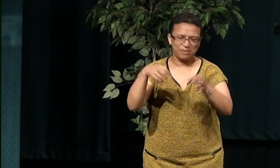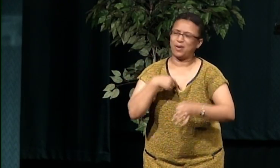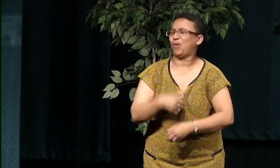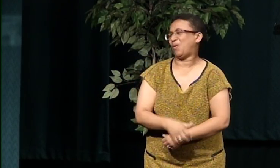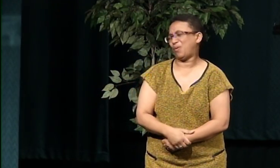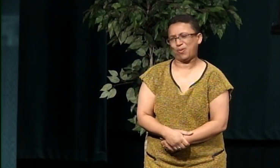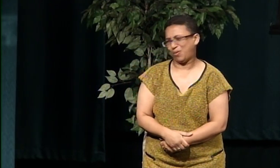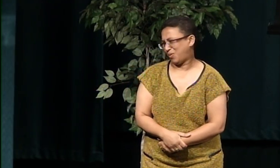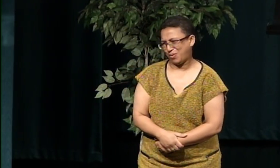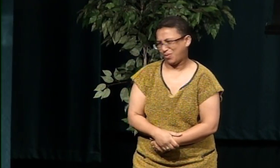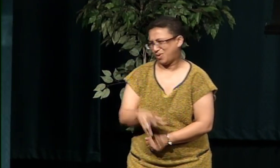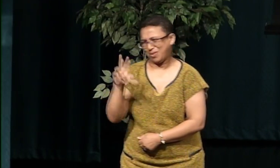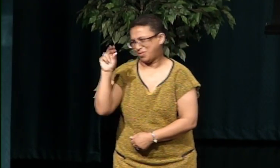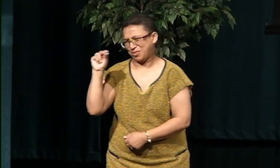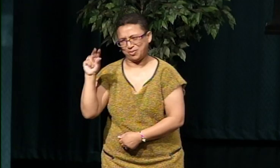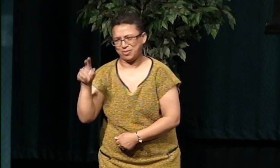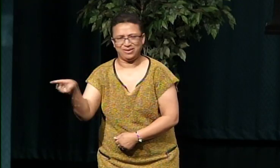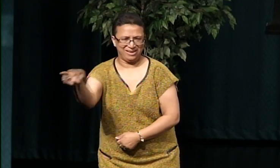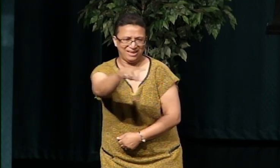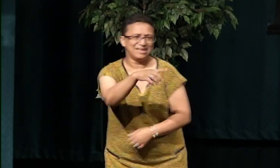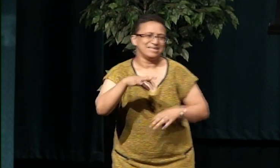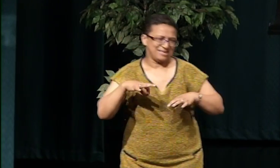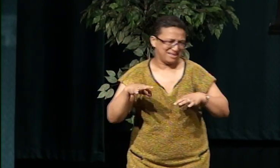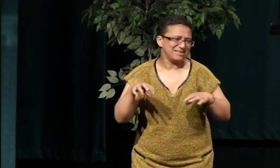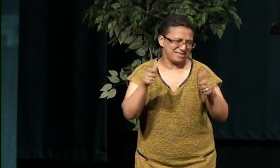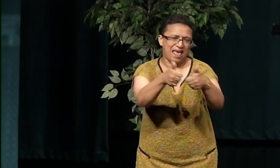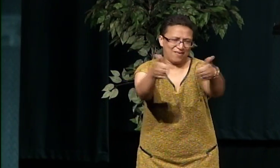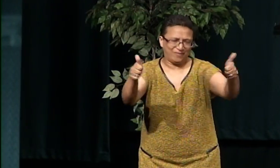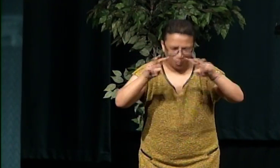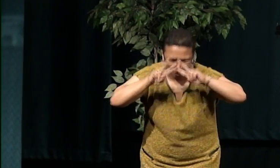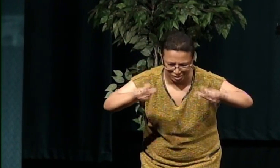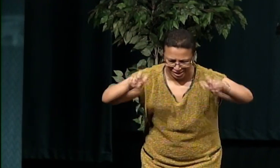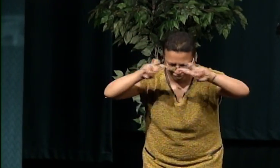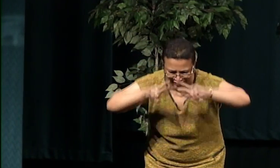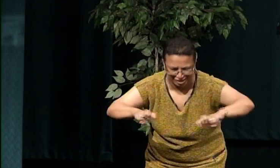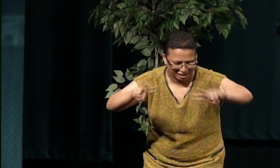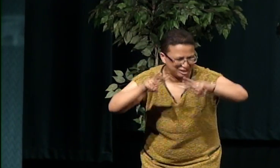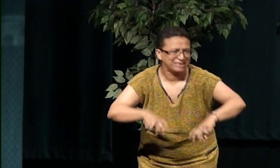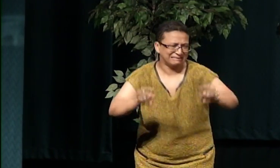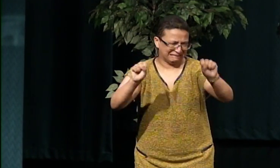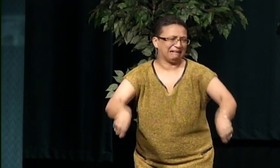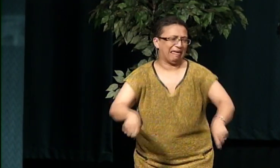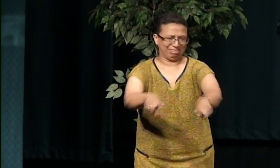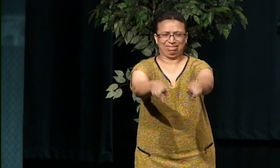and Gallaudet University, I knew I didn't need to do that. You can all look up terms